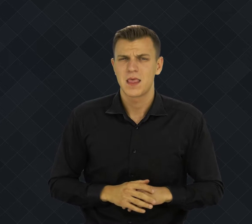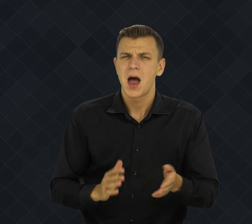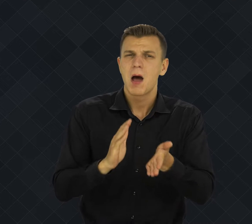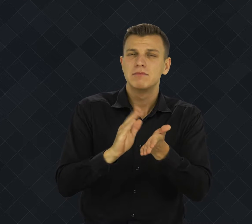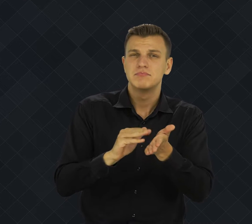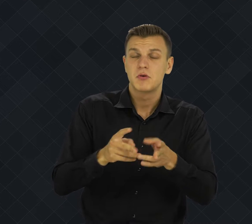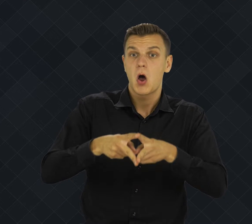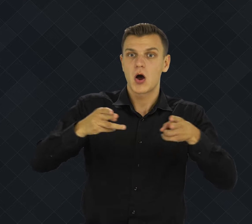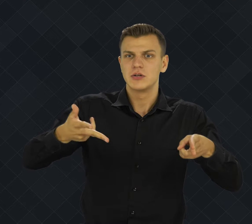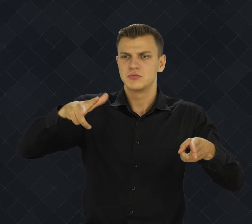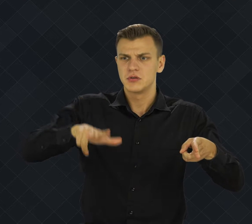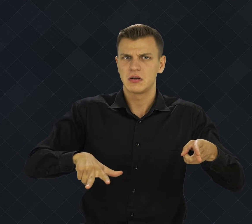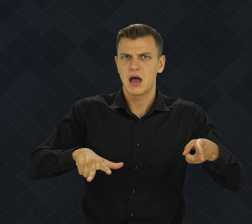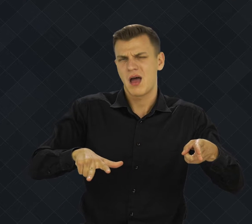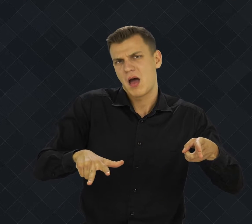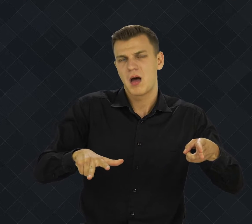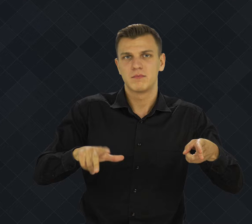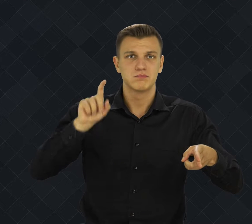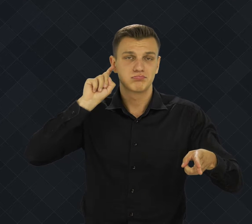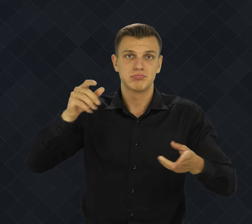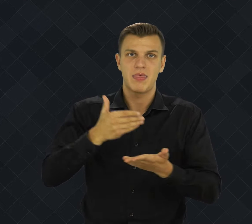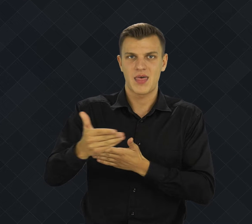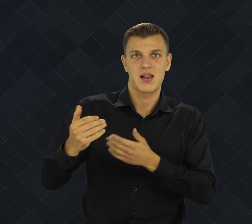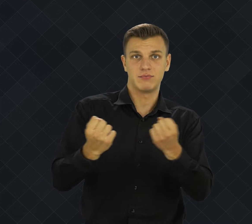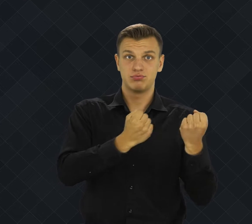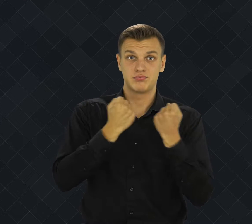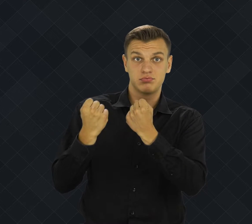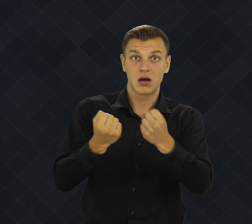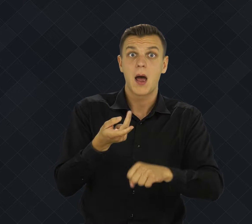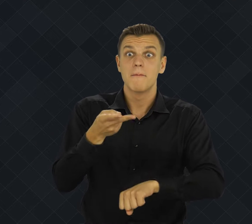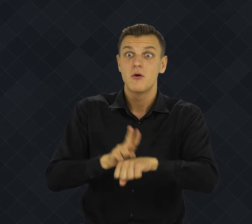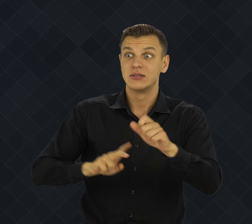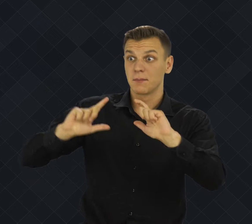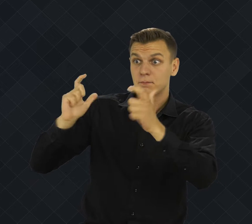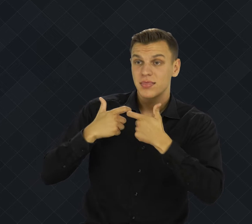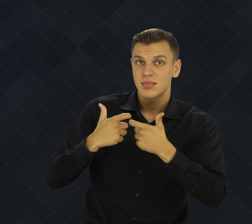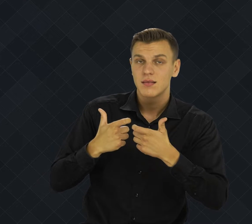If a driver is caught driving despite having a seized driver's license,